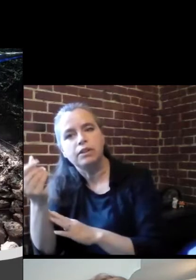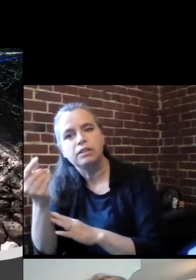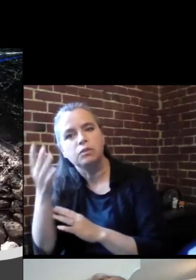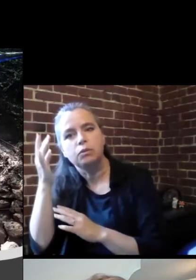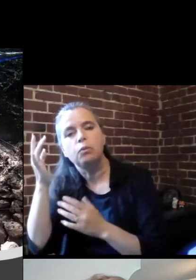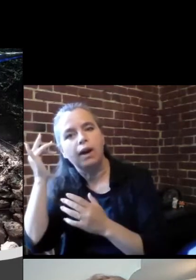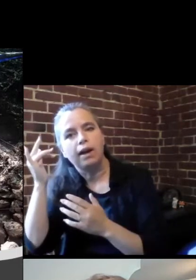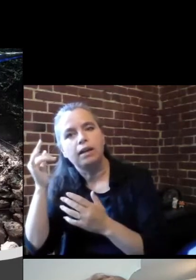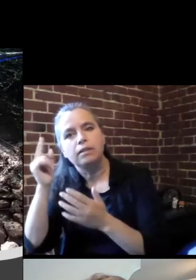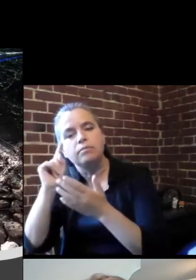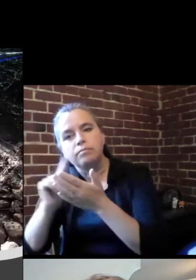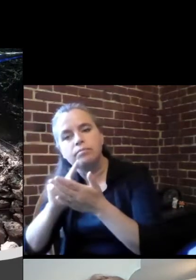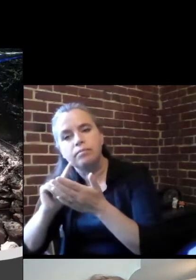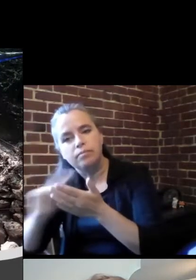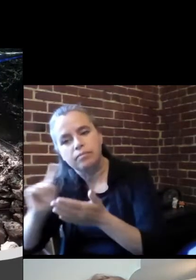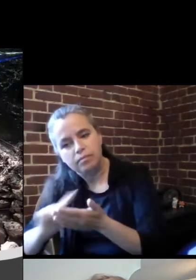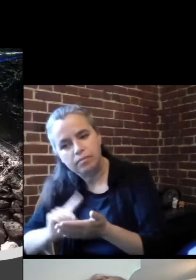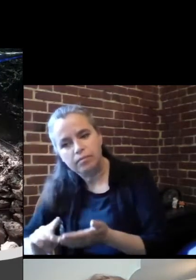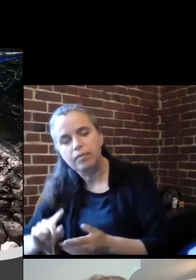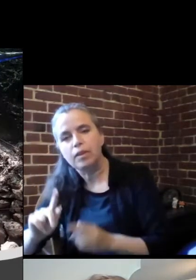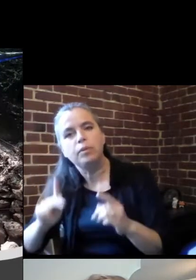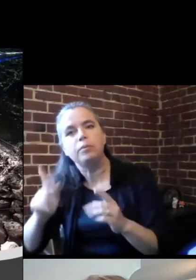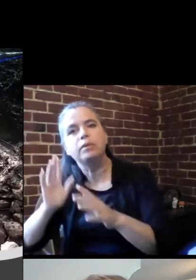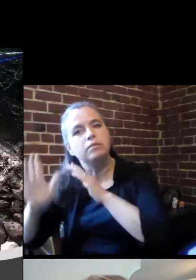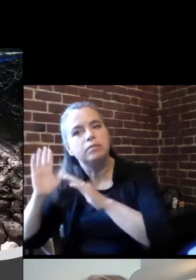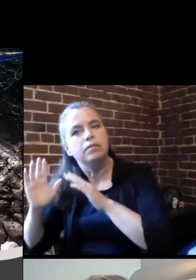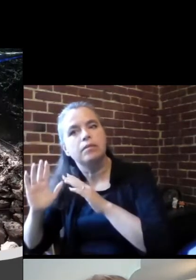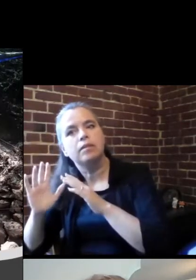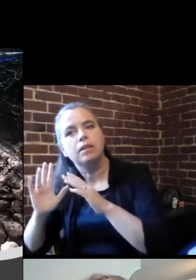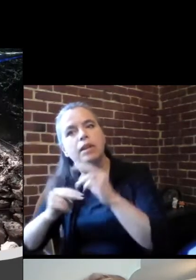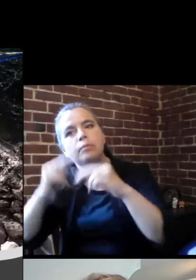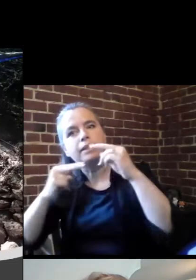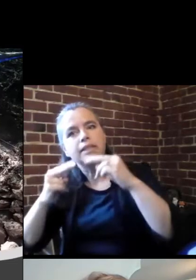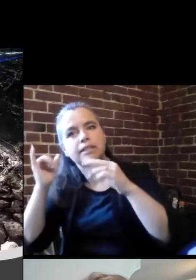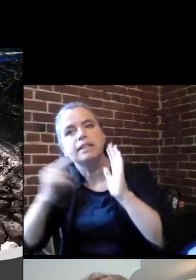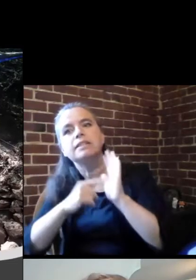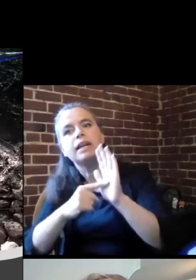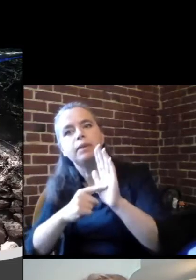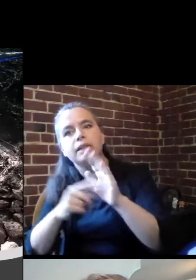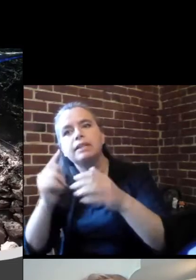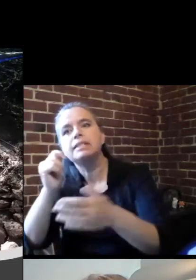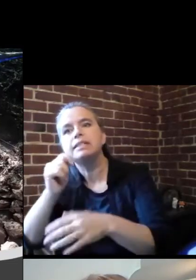And that would include actually buildings like this, a temple that I got to help excavate in Belize.